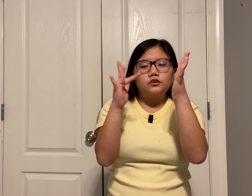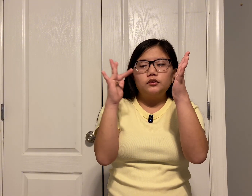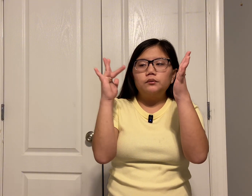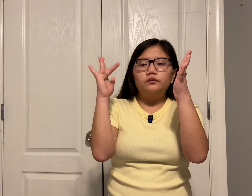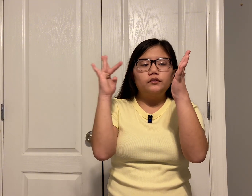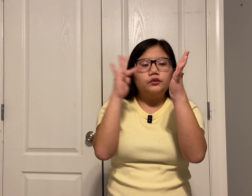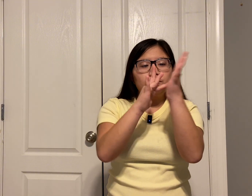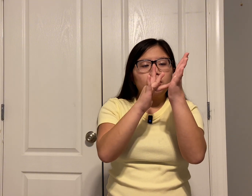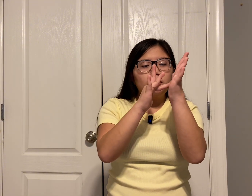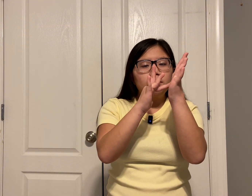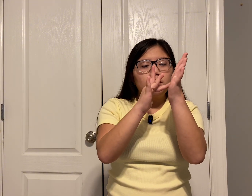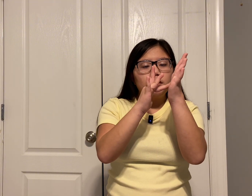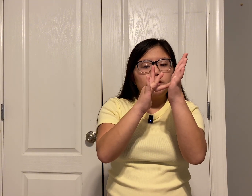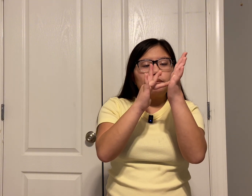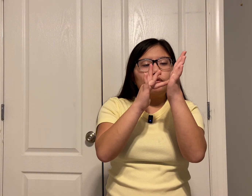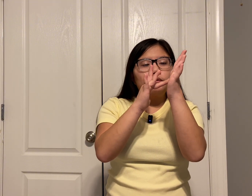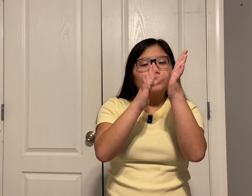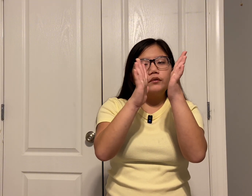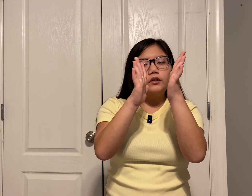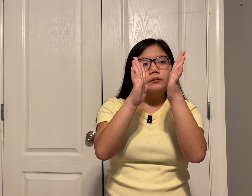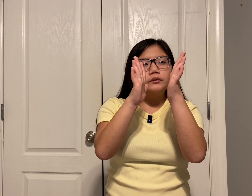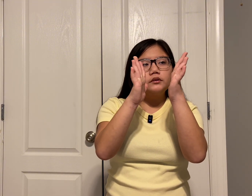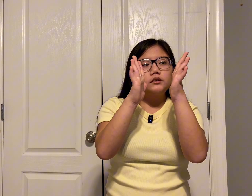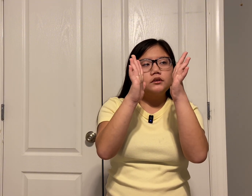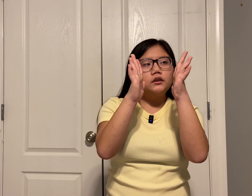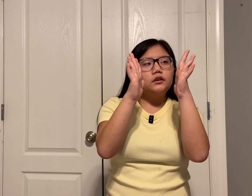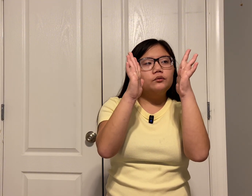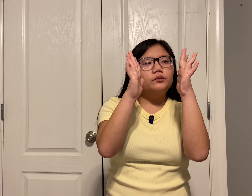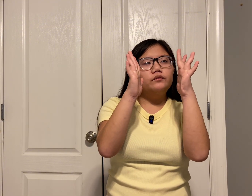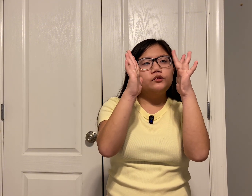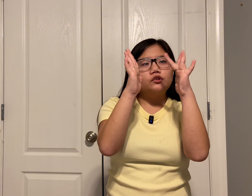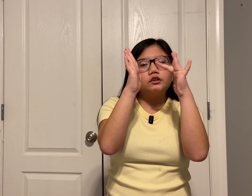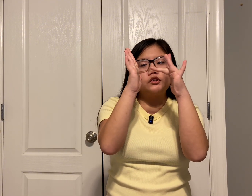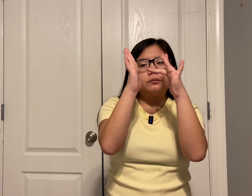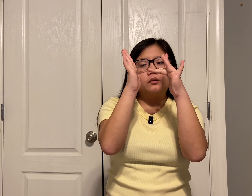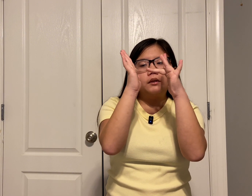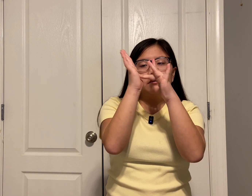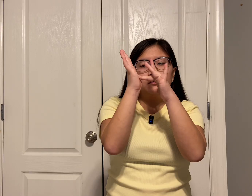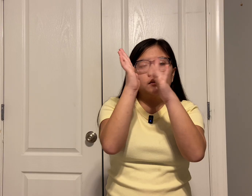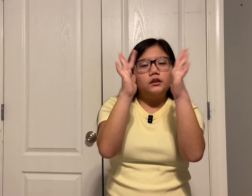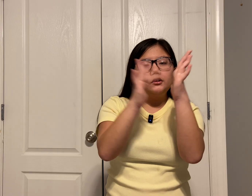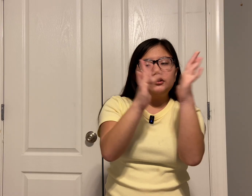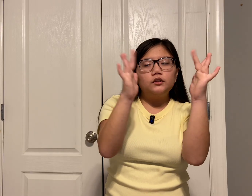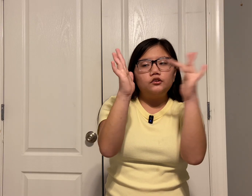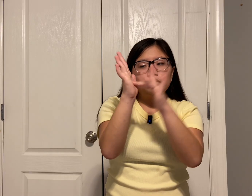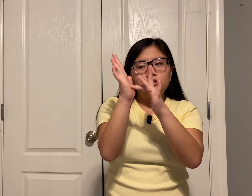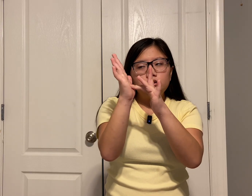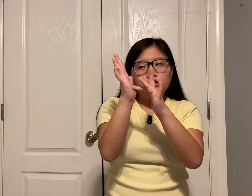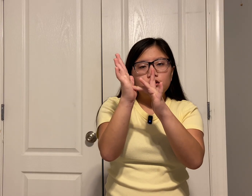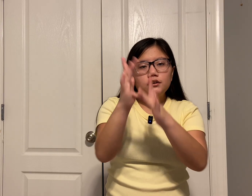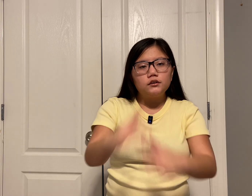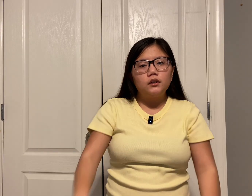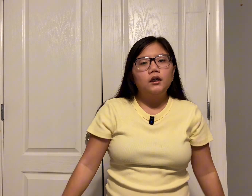Touch the middle finger to the palm then move the middle finger up. The other middle finger should touch the palm now. Jesus